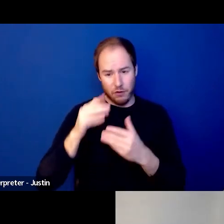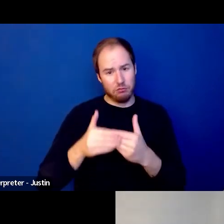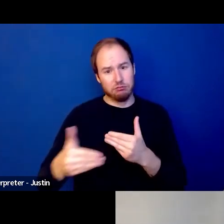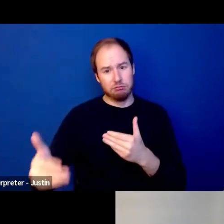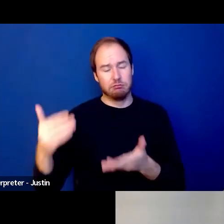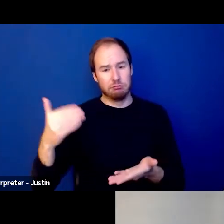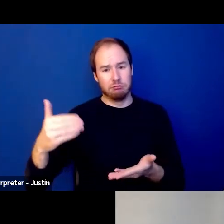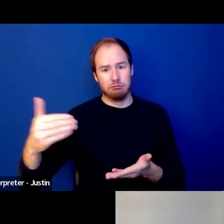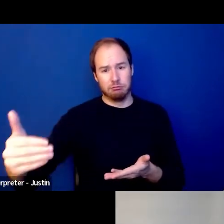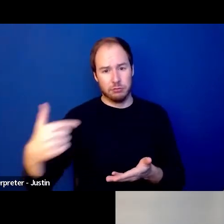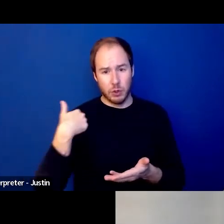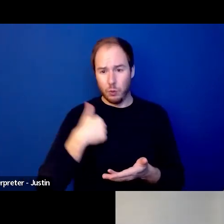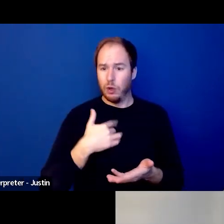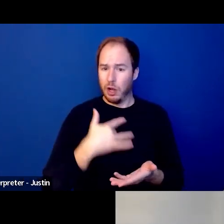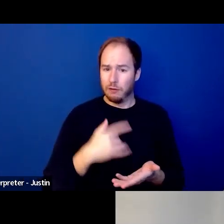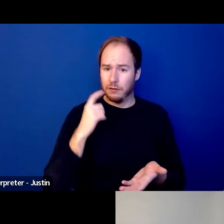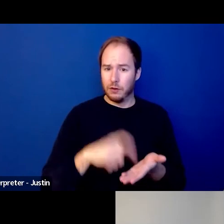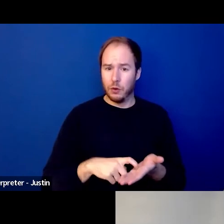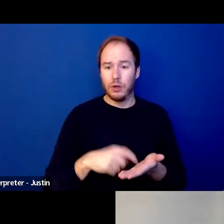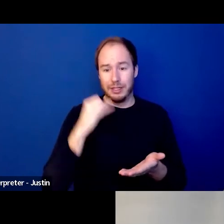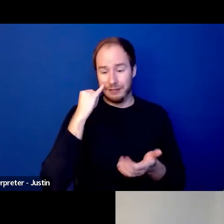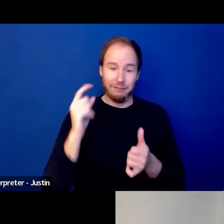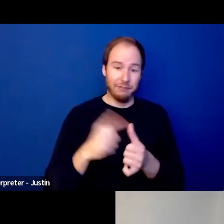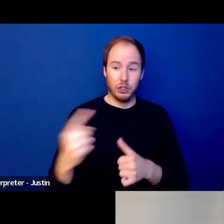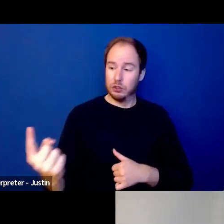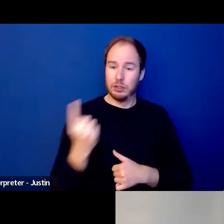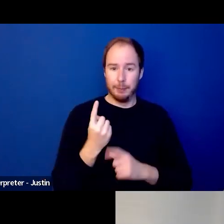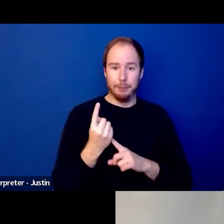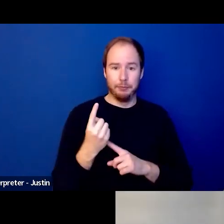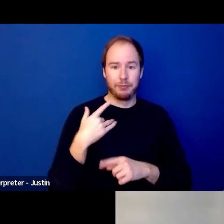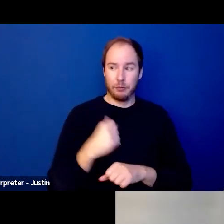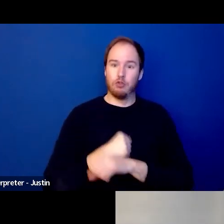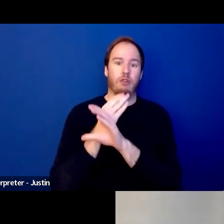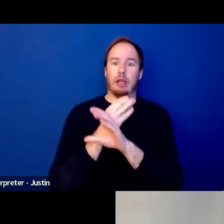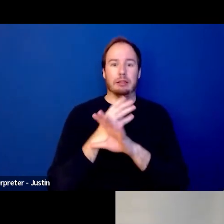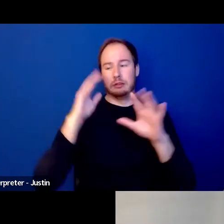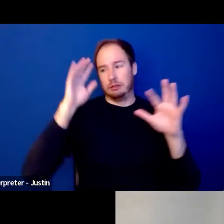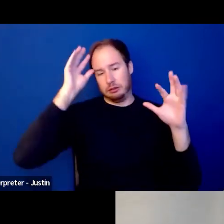Because we often find, when the person first comes in, they're in crisis mode and they're not able to think about those things,